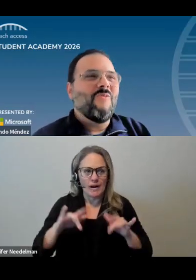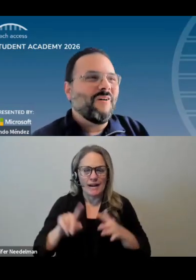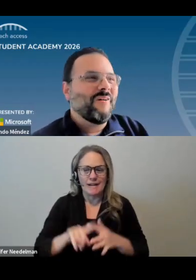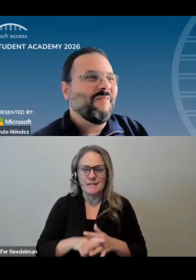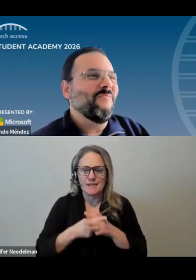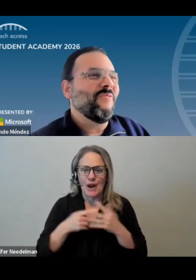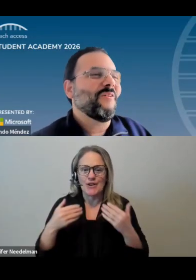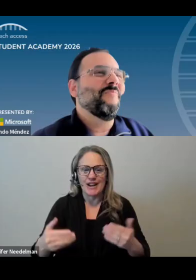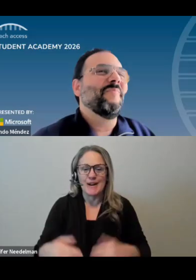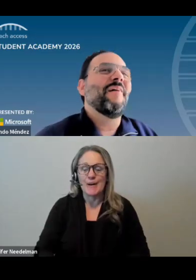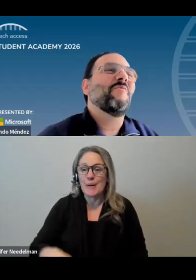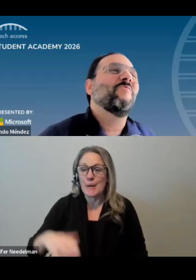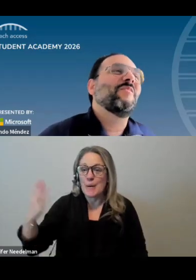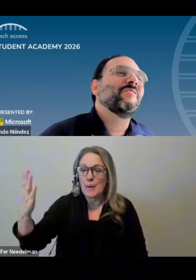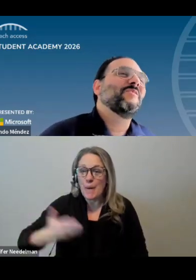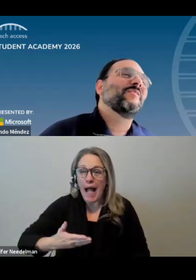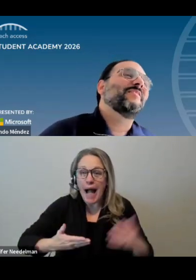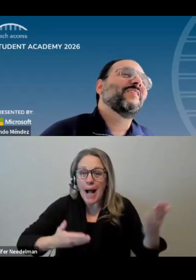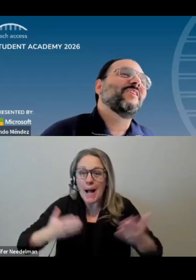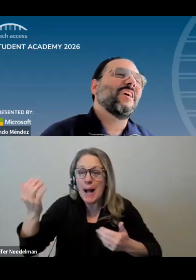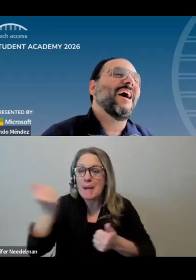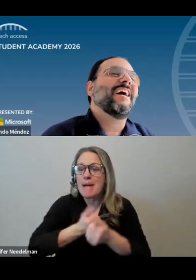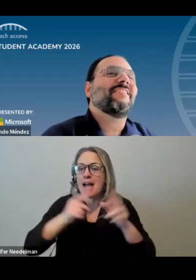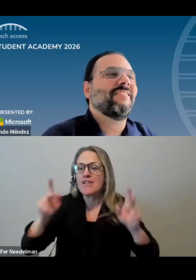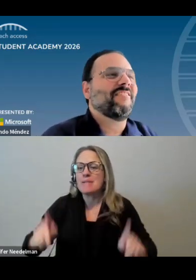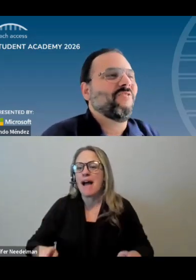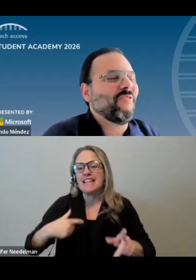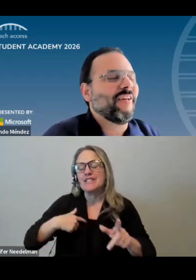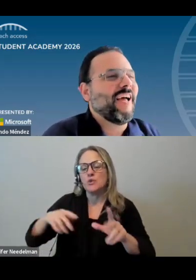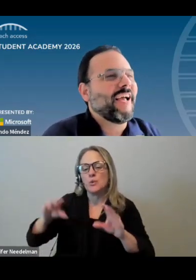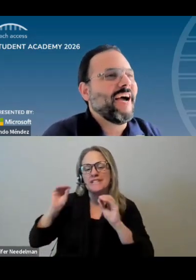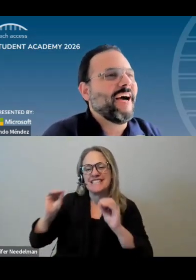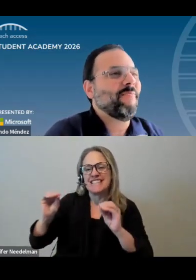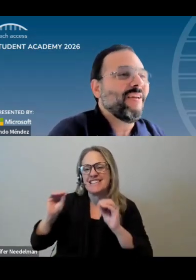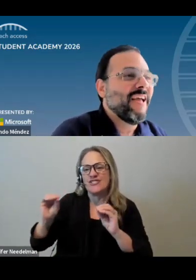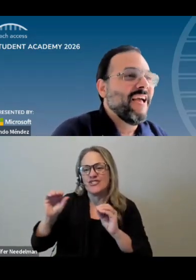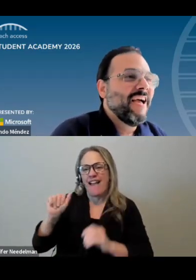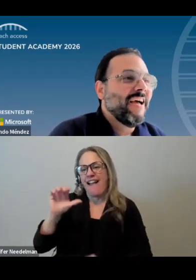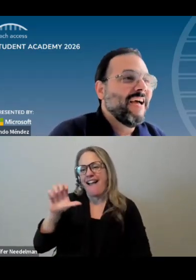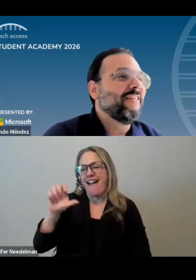Welcome, welcome everyone to the Teach Access Student Academy.